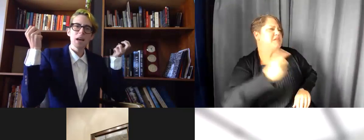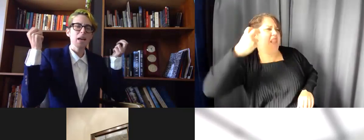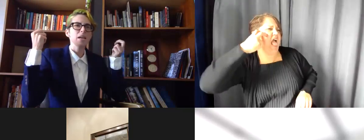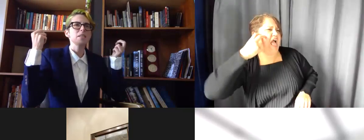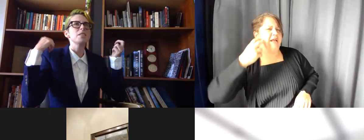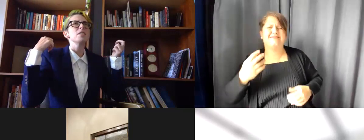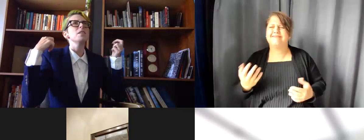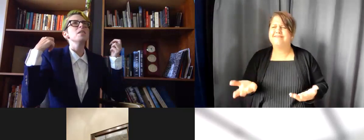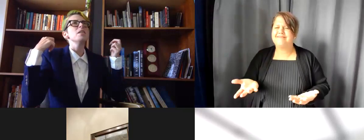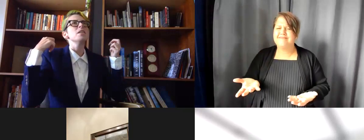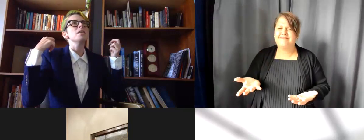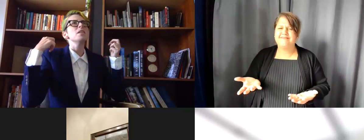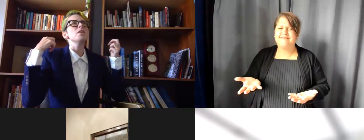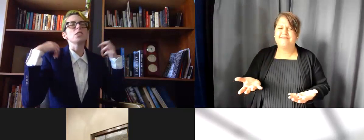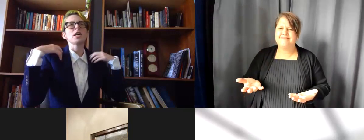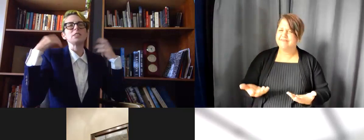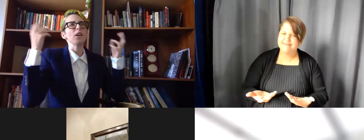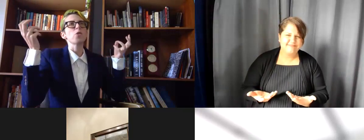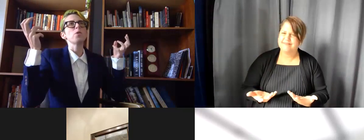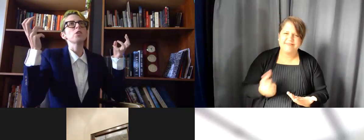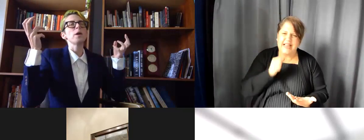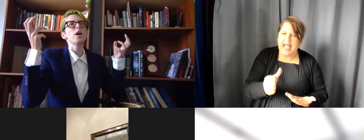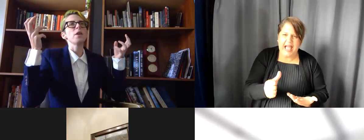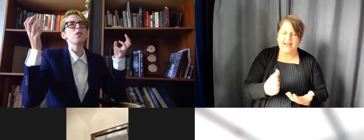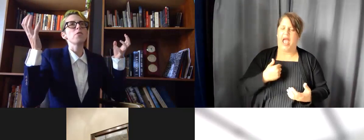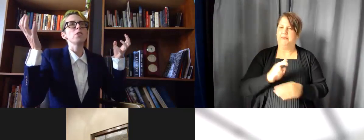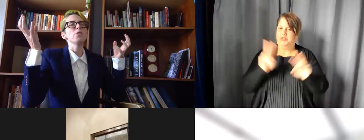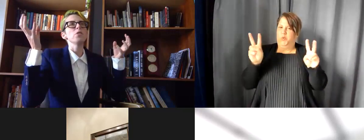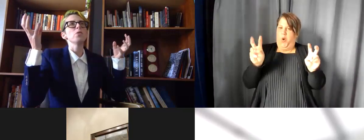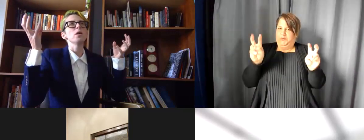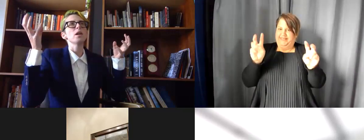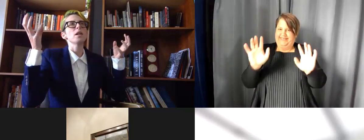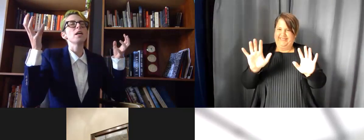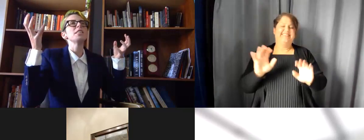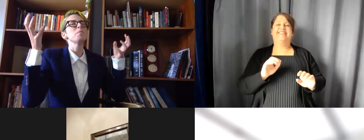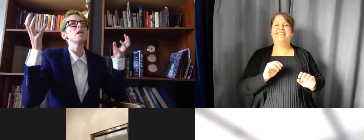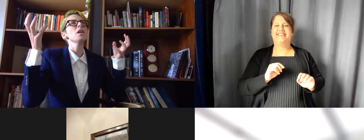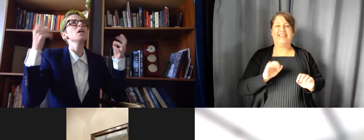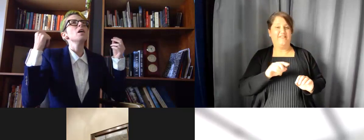Farrah Garland: And there's lots of air quotes going on there for those of you who cannot see me.